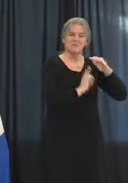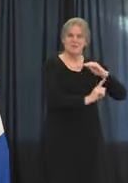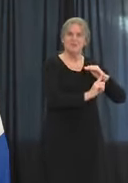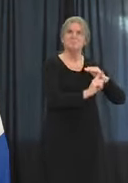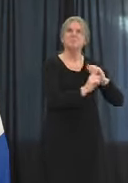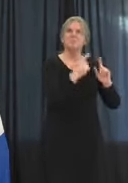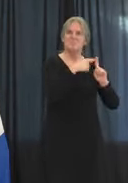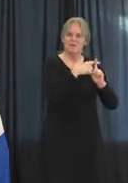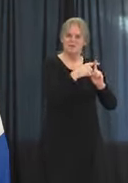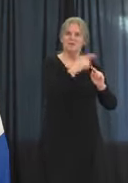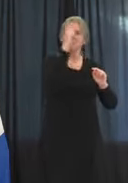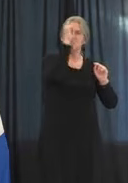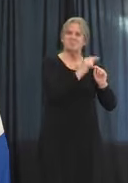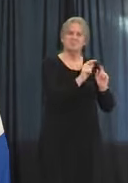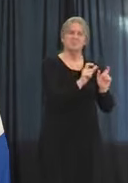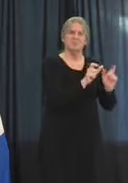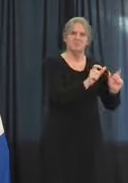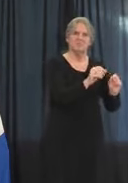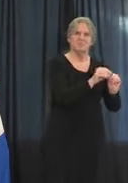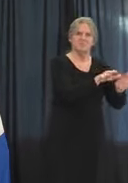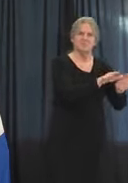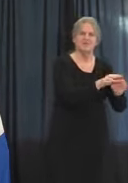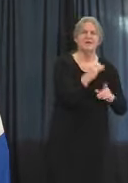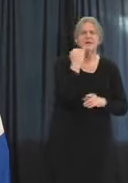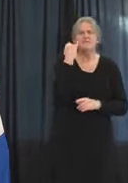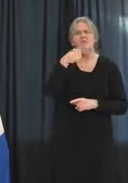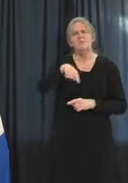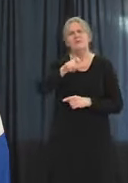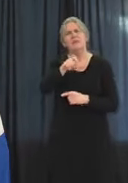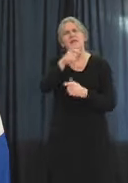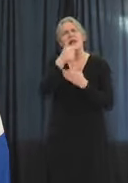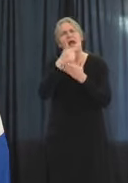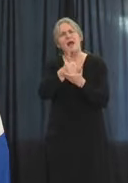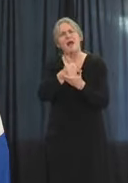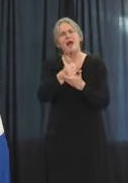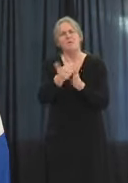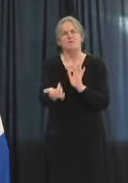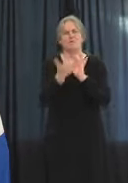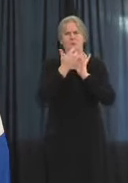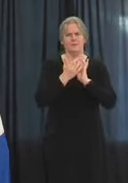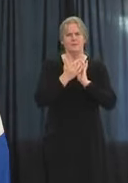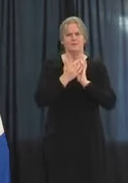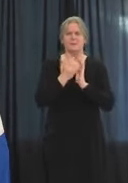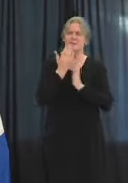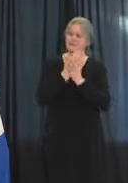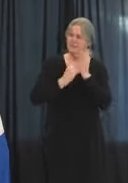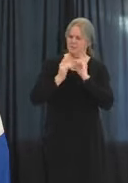If you need help, please reach out. We have supports in place for people who are struggling